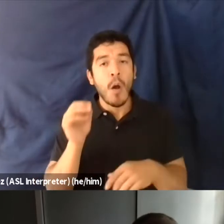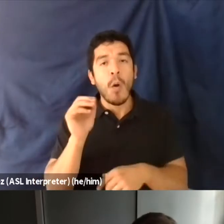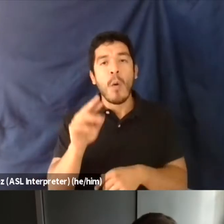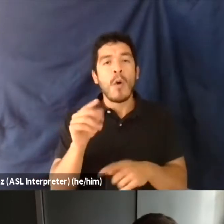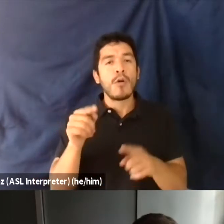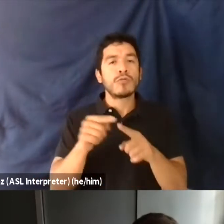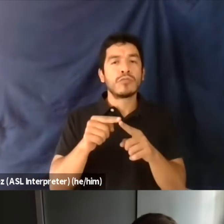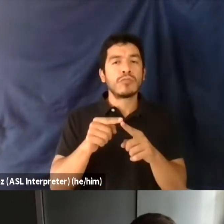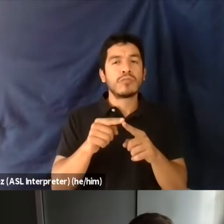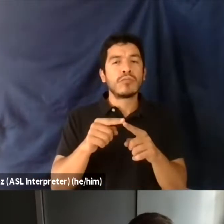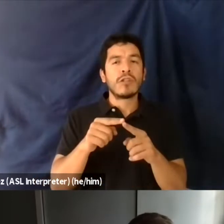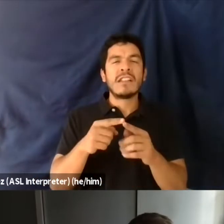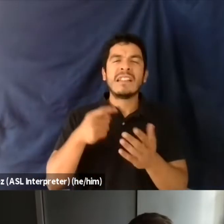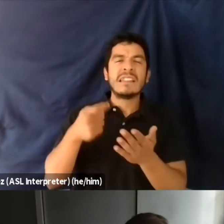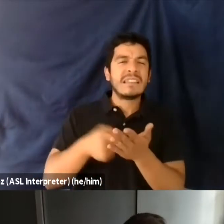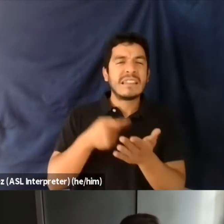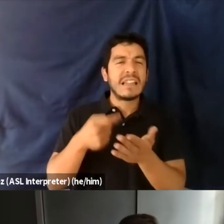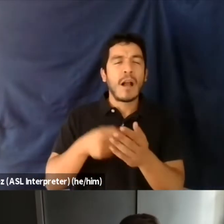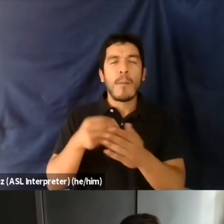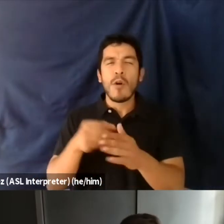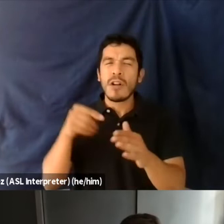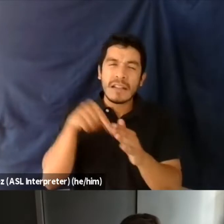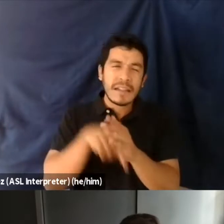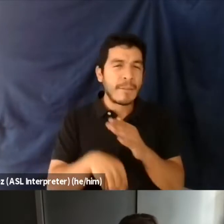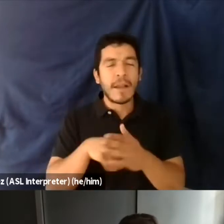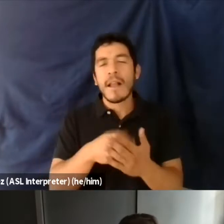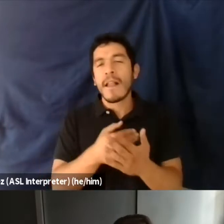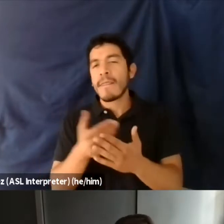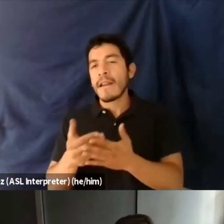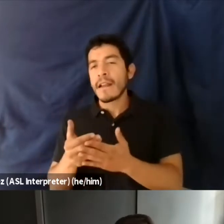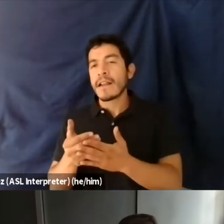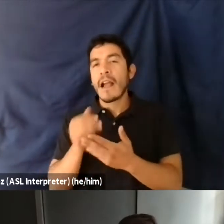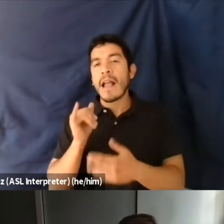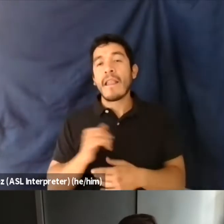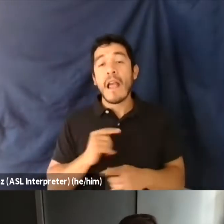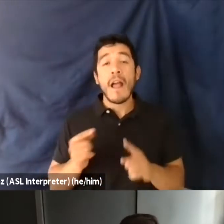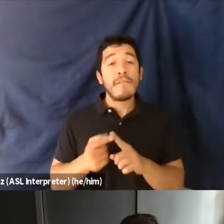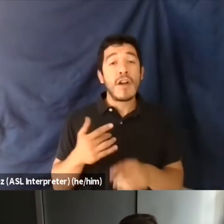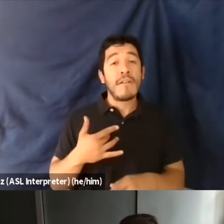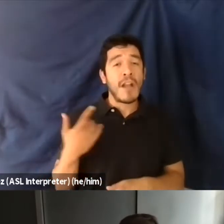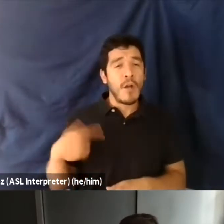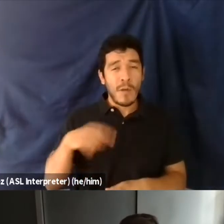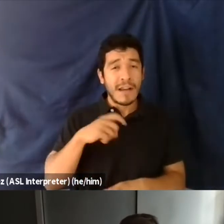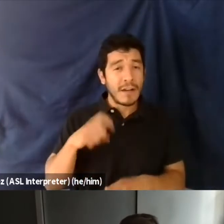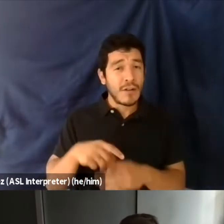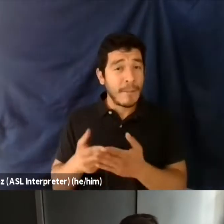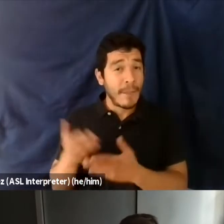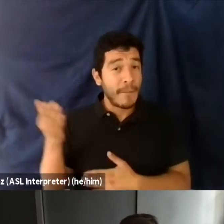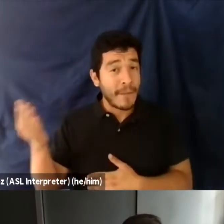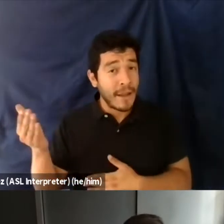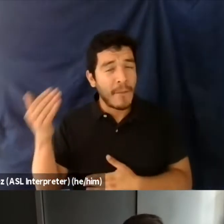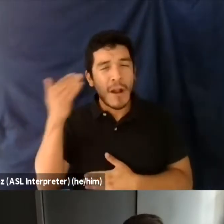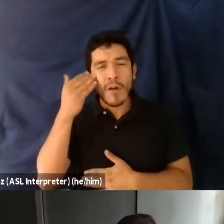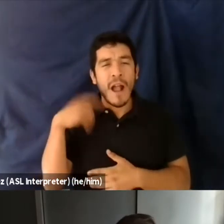dig deeper on things that at first felt maybe we could keep them on the surface, but knowing we needed to go deeper, I think